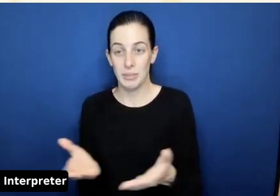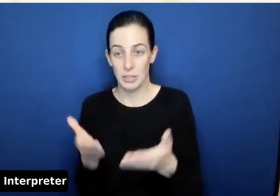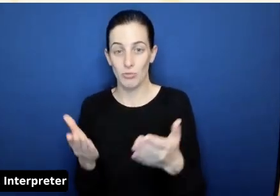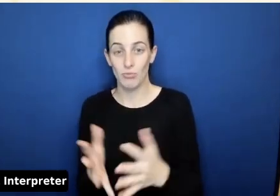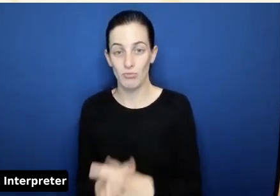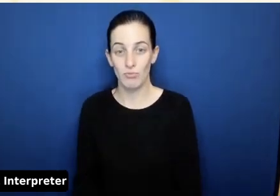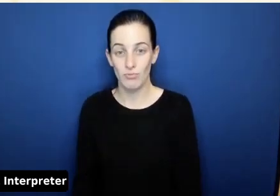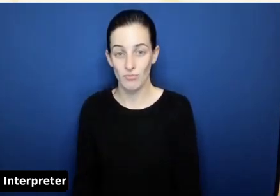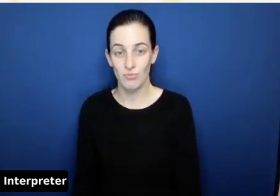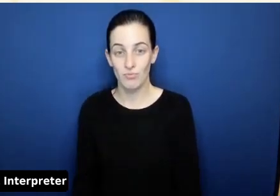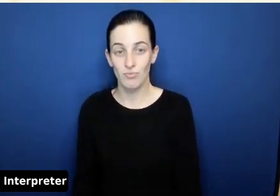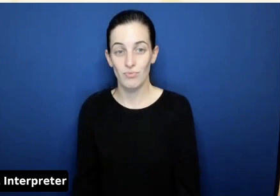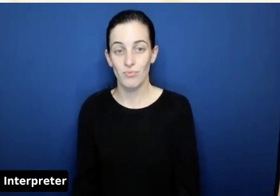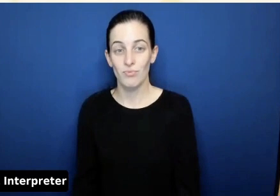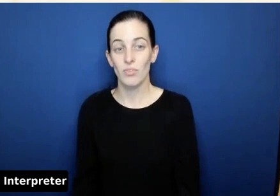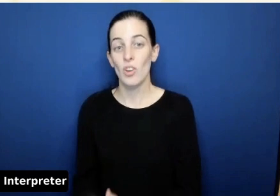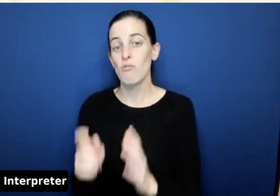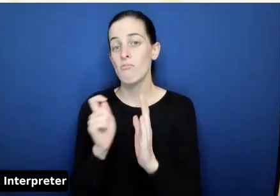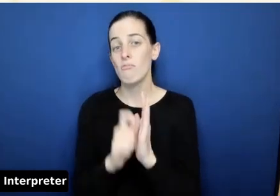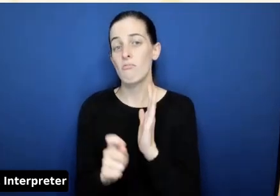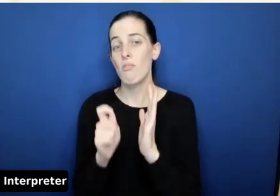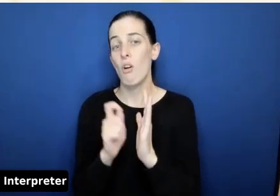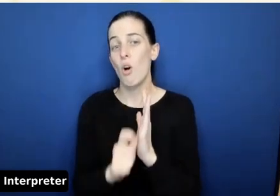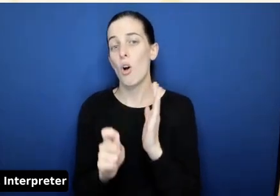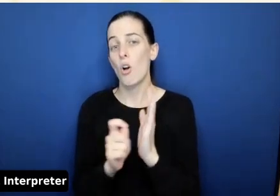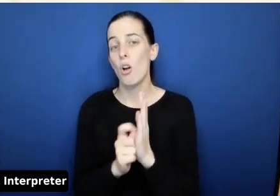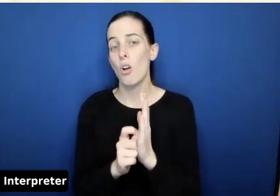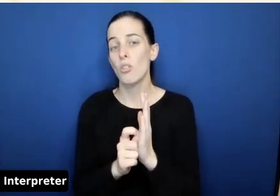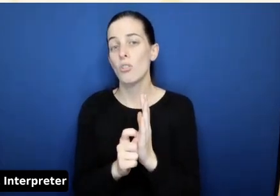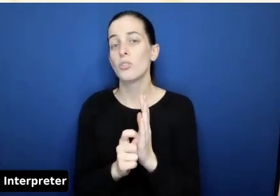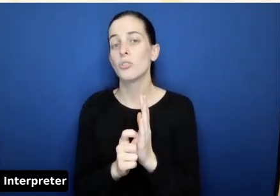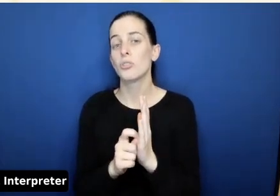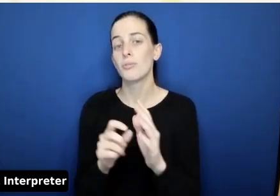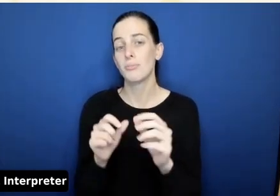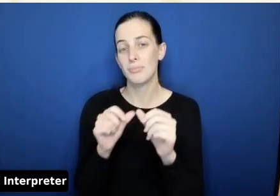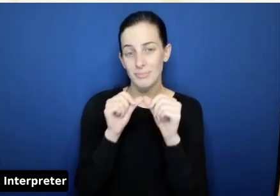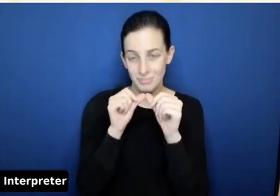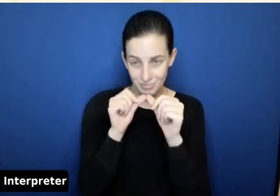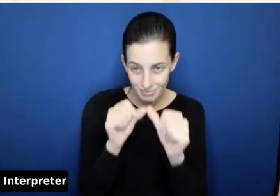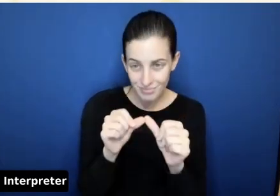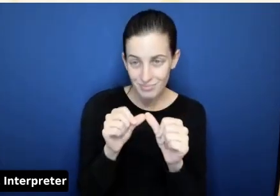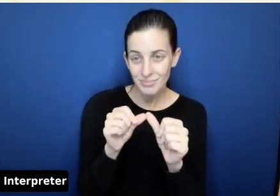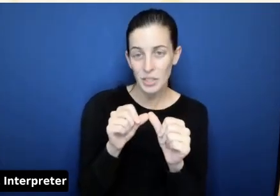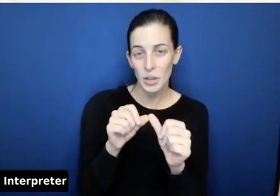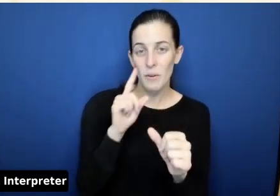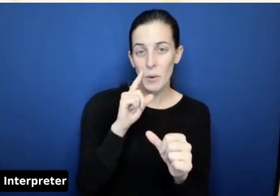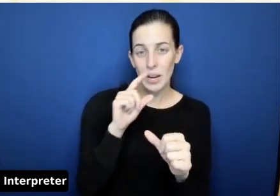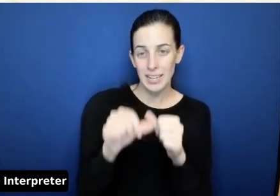Authors provide aria-activedescendant on the container element, but they forgot to update it dynamically